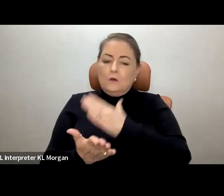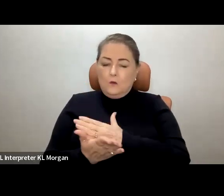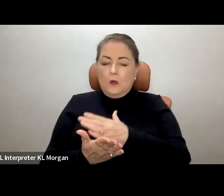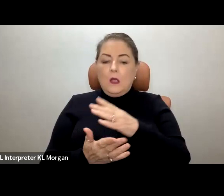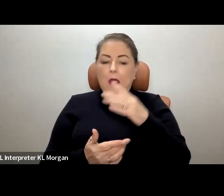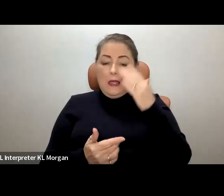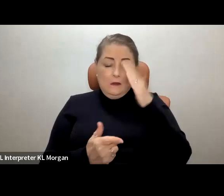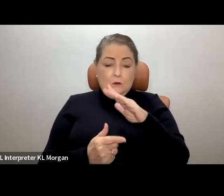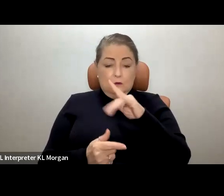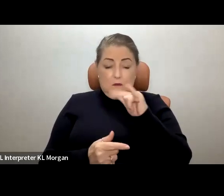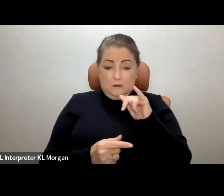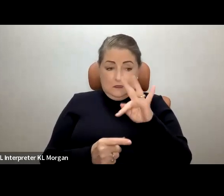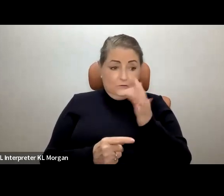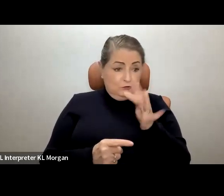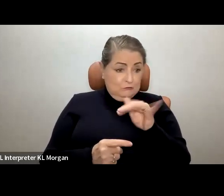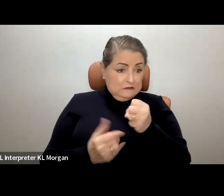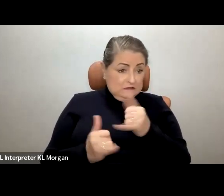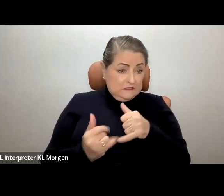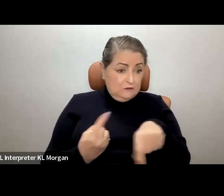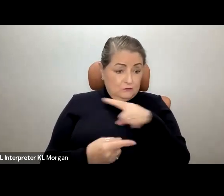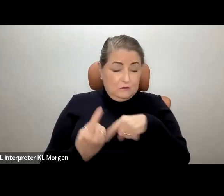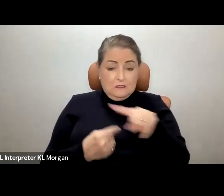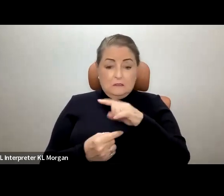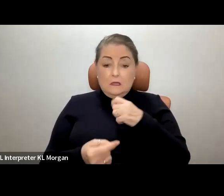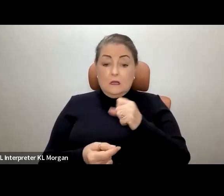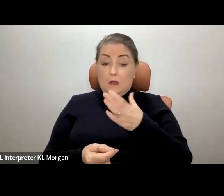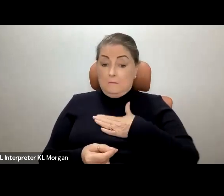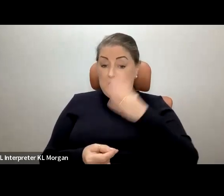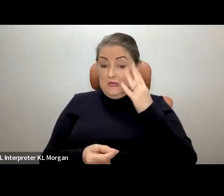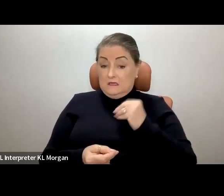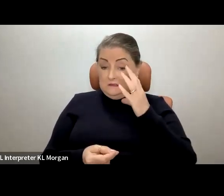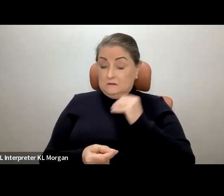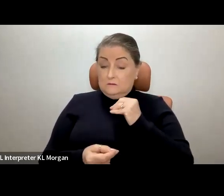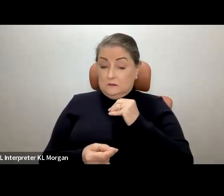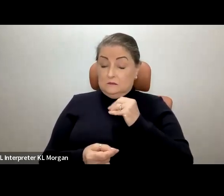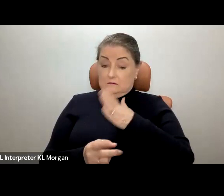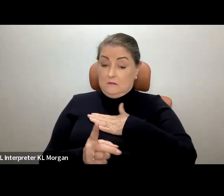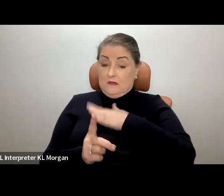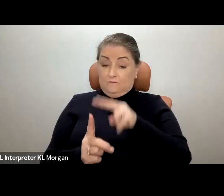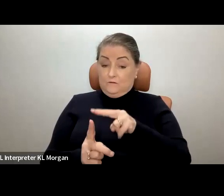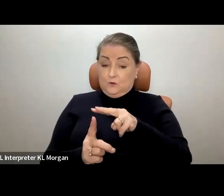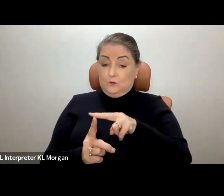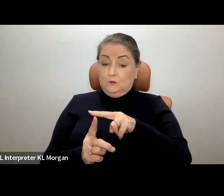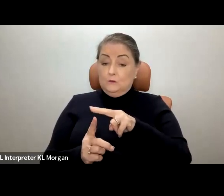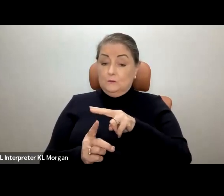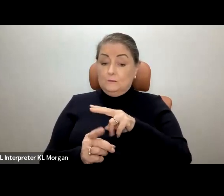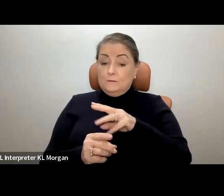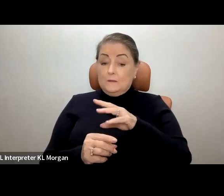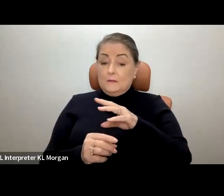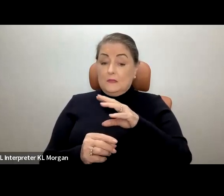don't know if Chris is still around. But my view my experience is that that is a ton. It's a cool elaborative